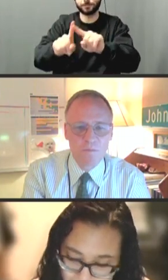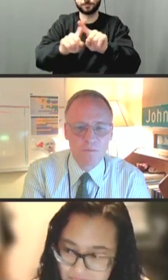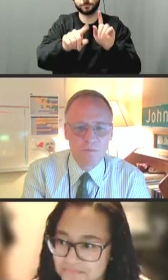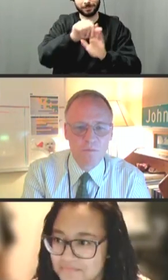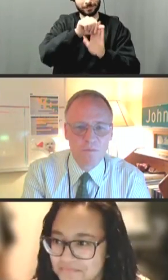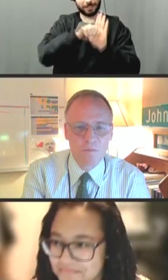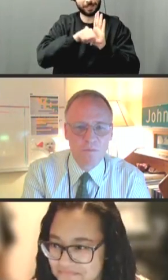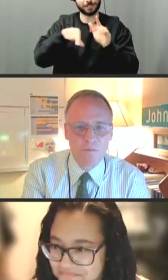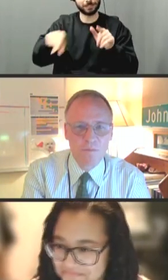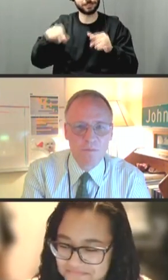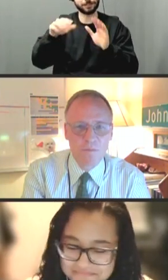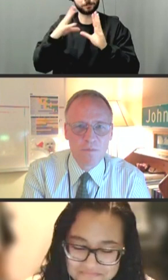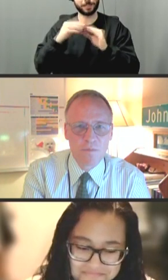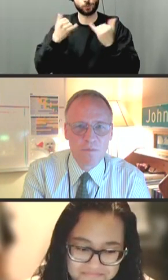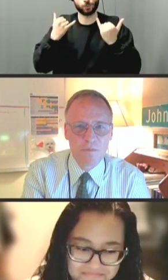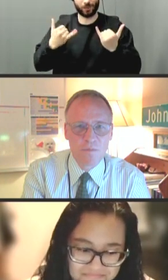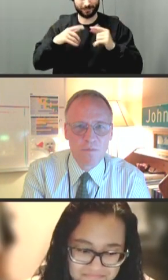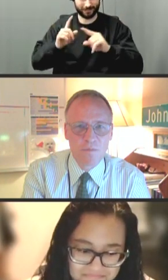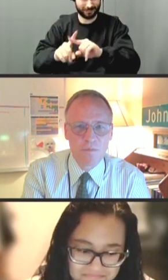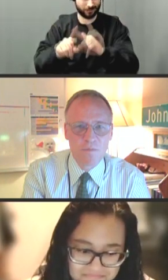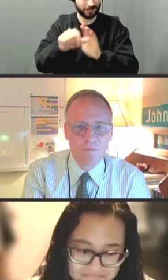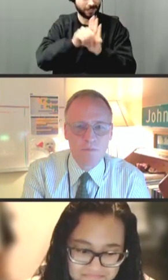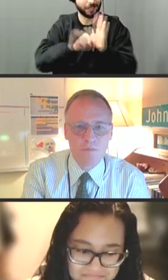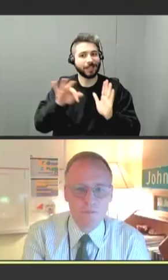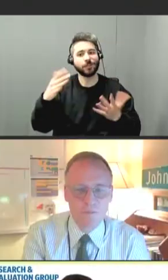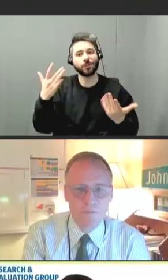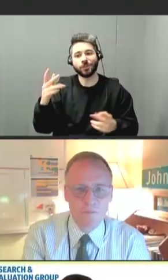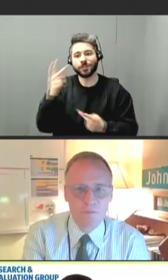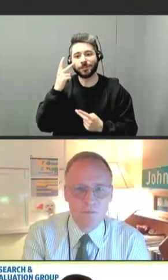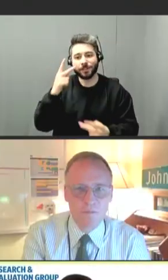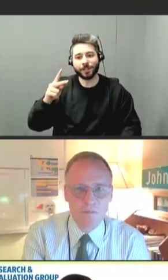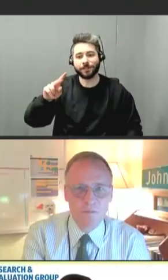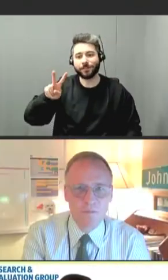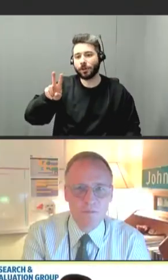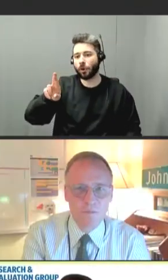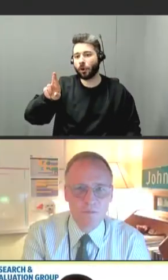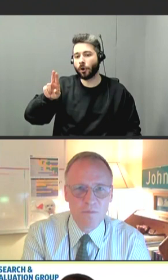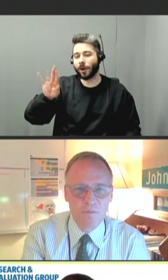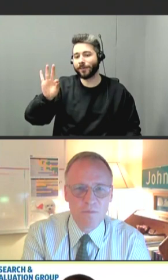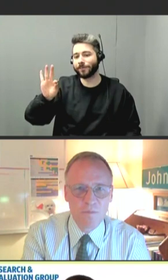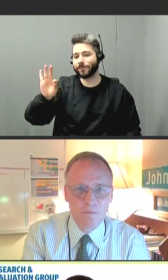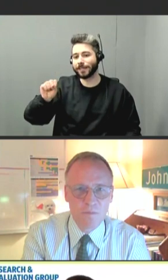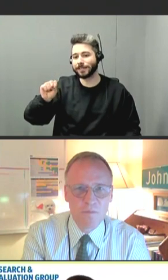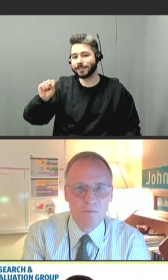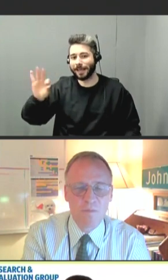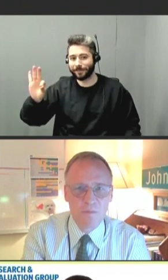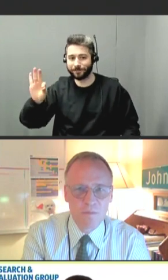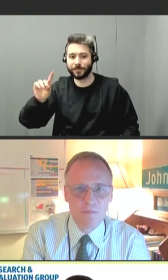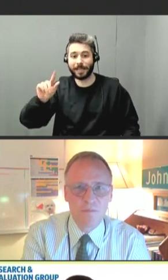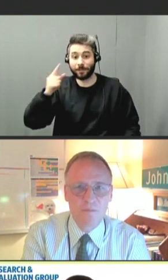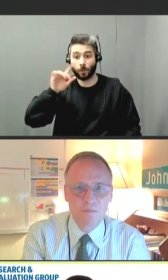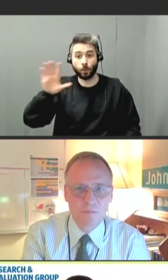meeting today. If you visit your BRFSS data for your state, check and see if they have the SO/GI